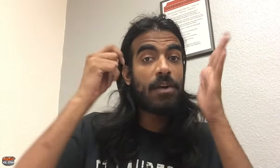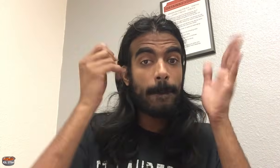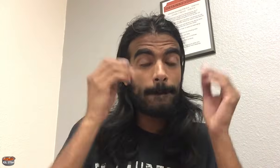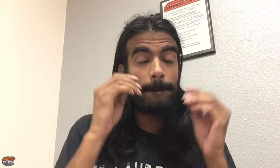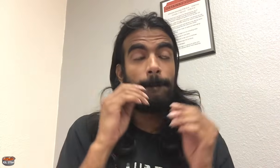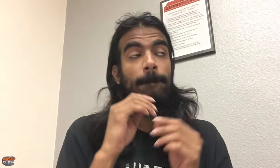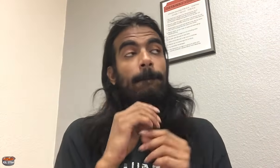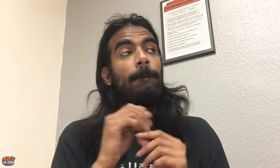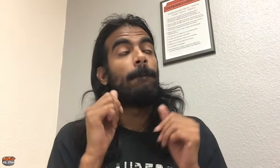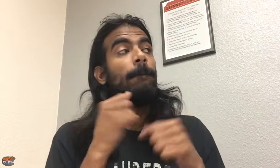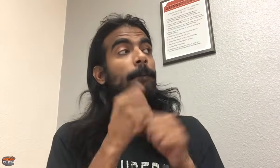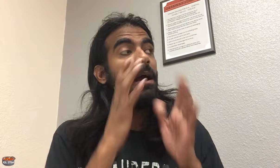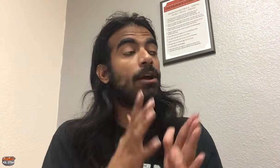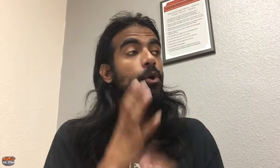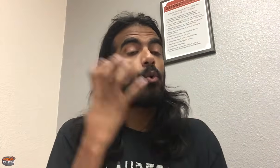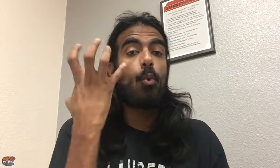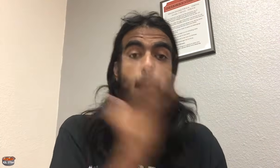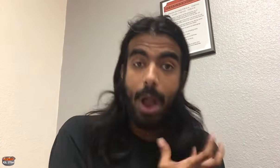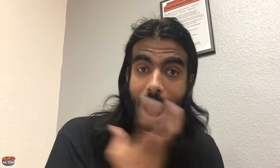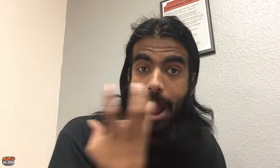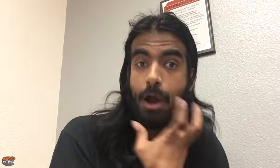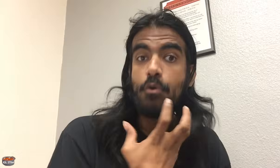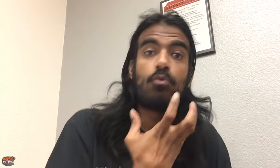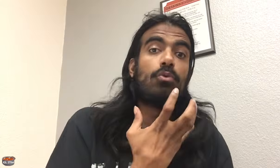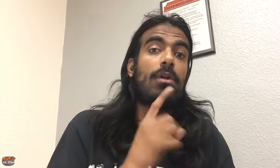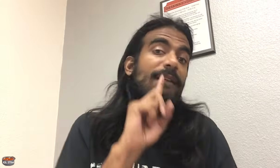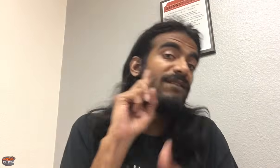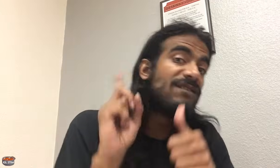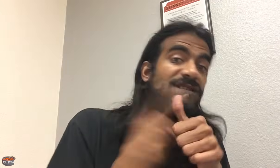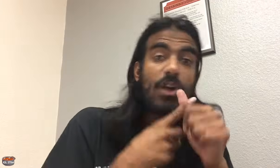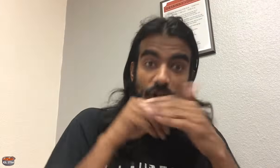So my experience as a Deaf filmmaker.